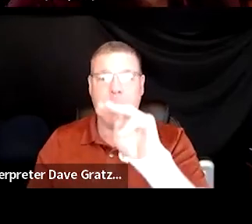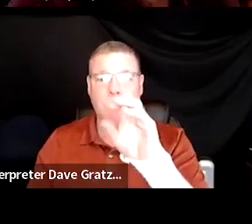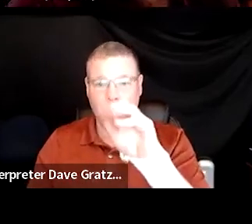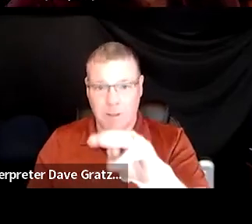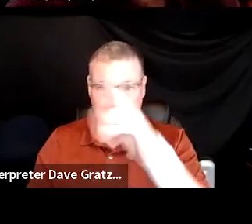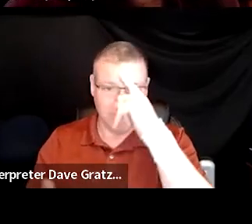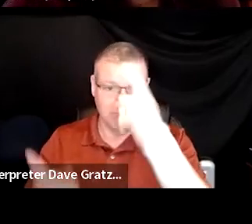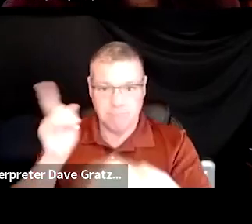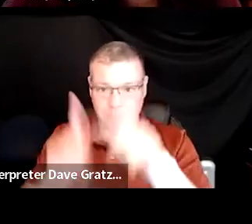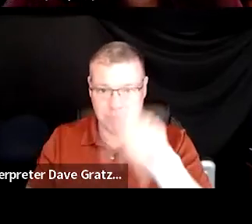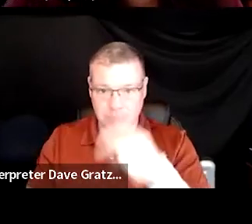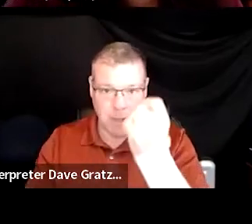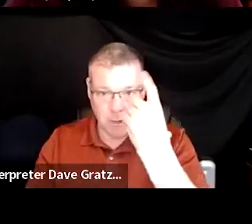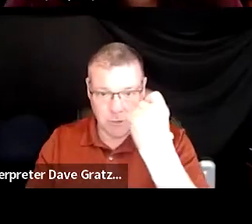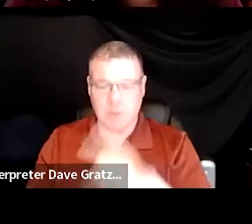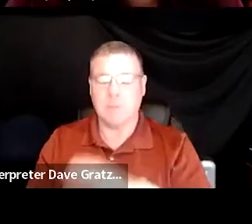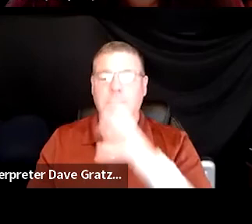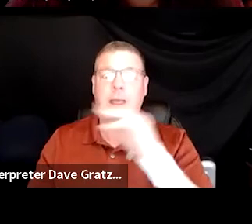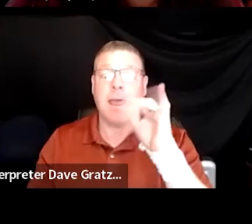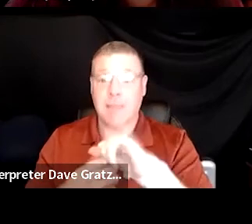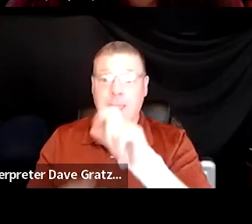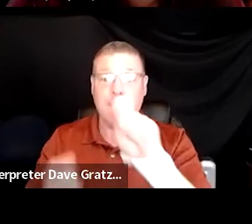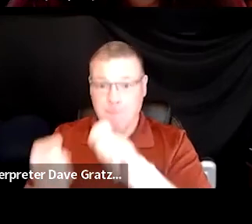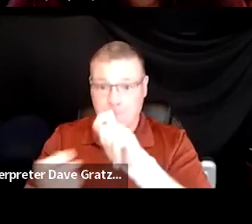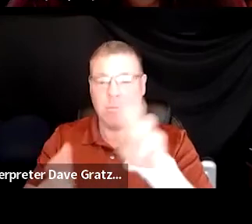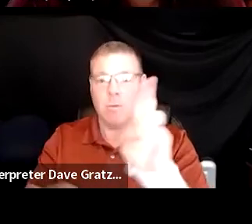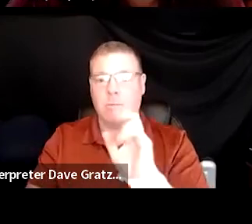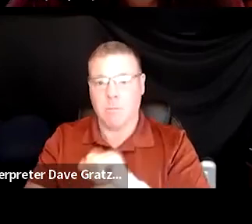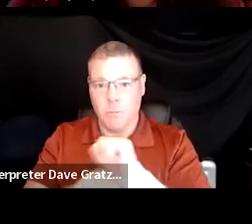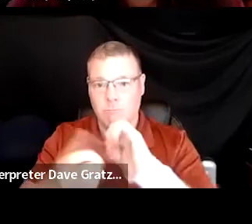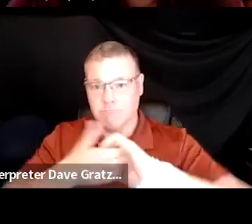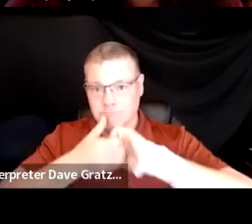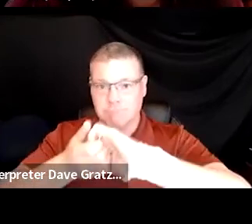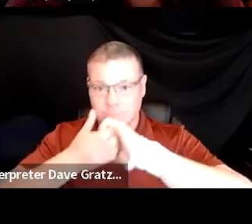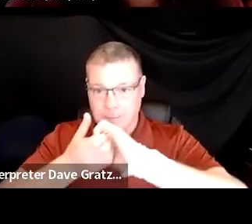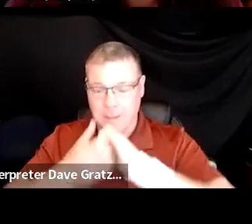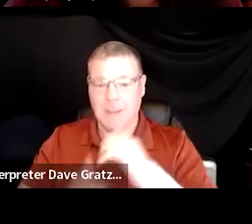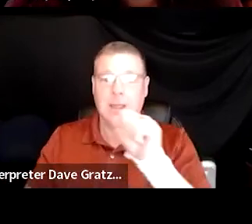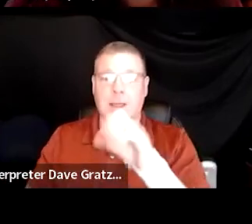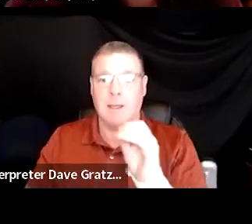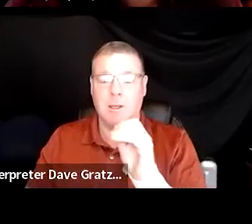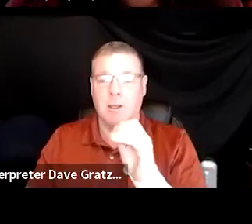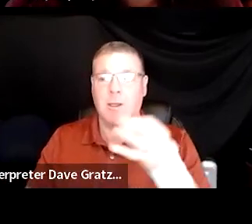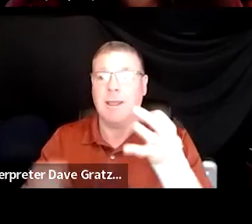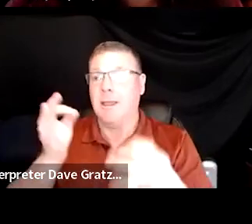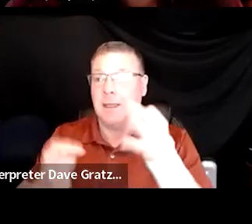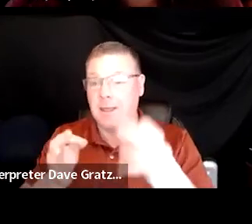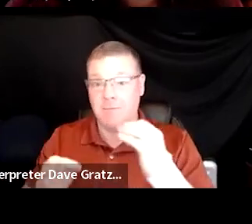in our county to specifically work collaboratively, so that if we get calls on our crisis lines